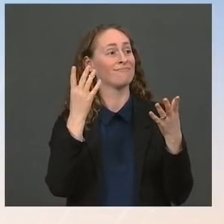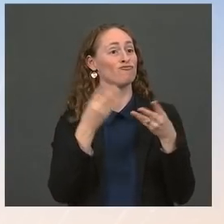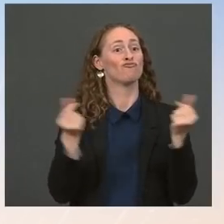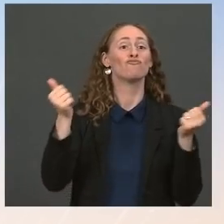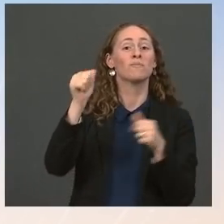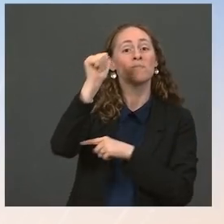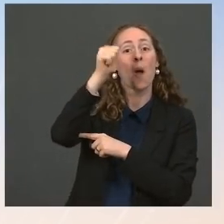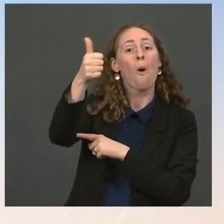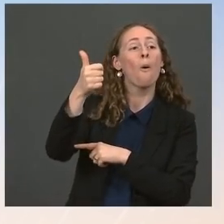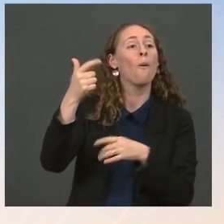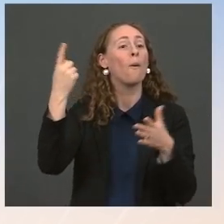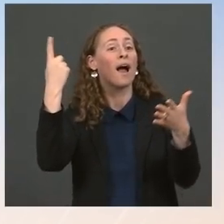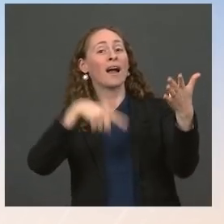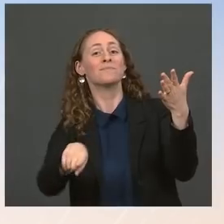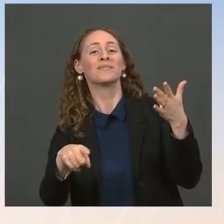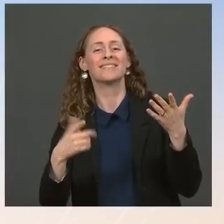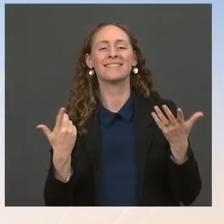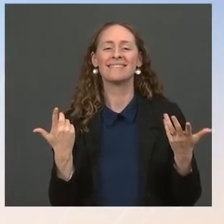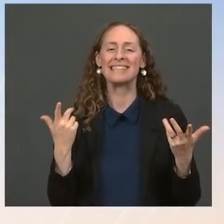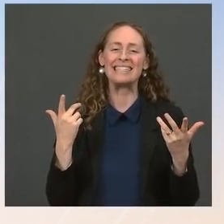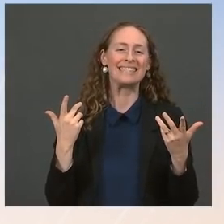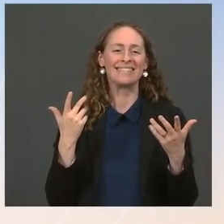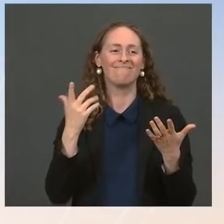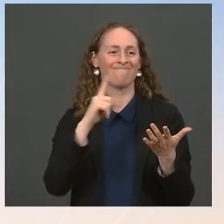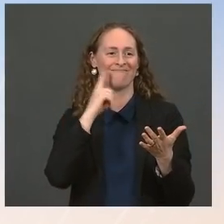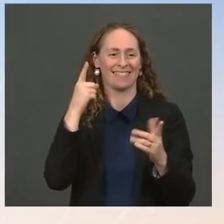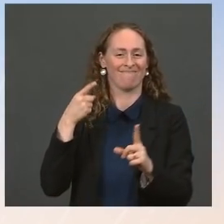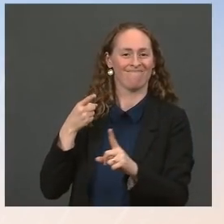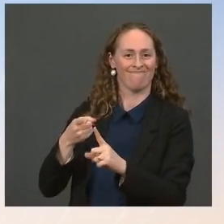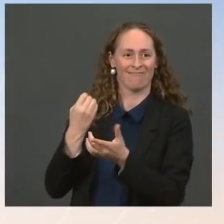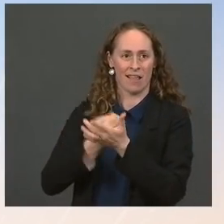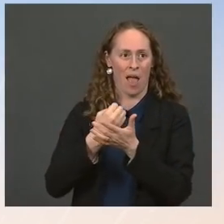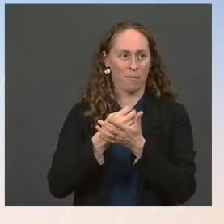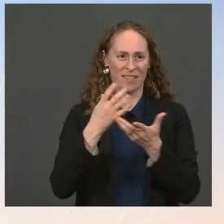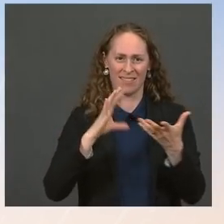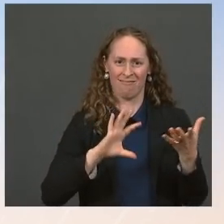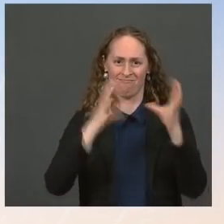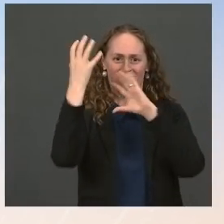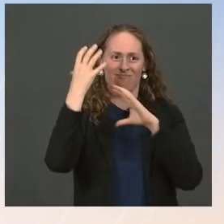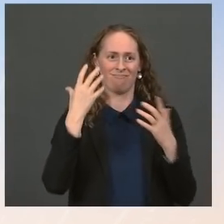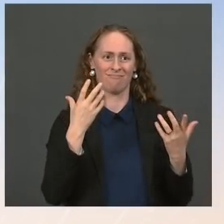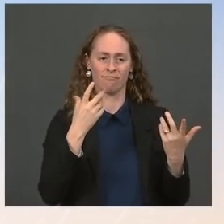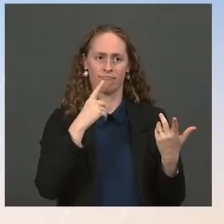We're coming out of an economic crisis caused by a pandemic.